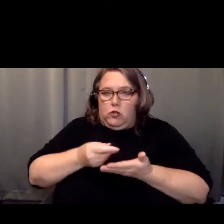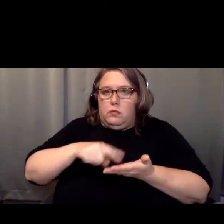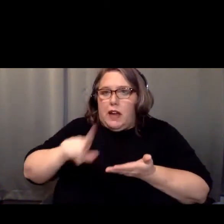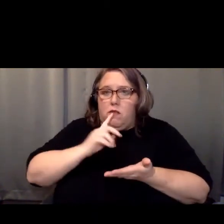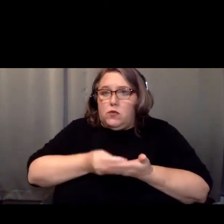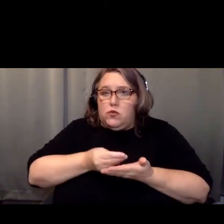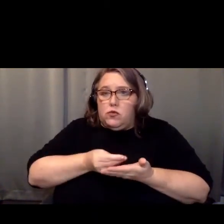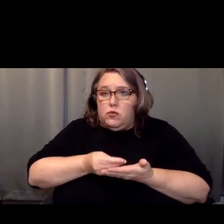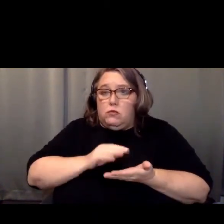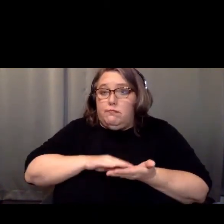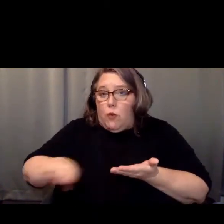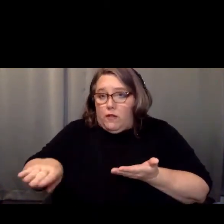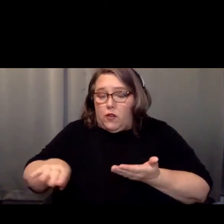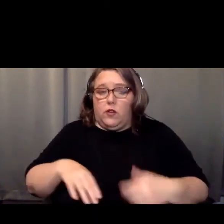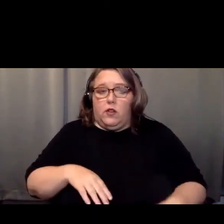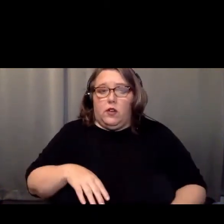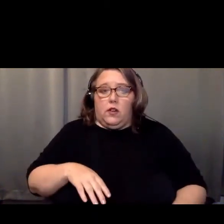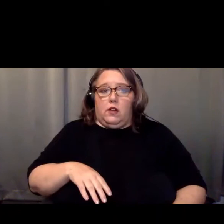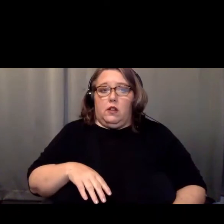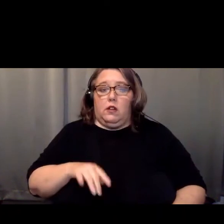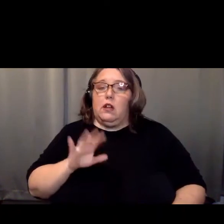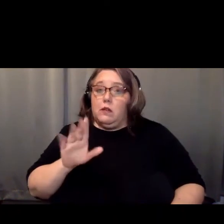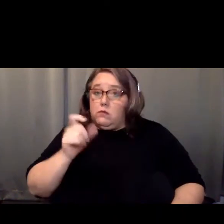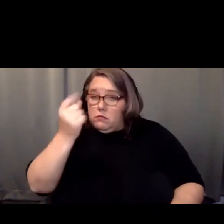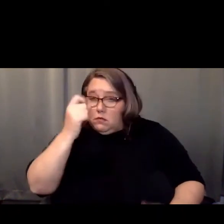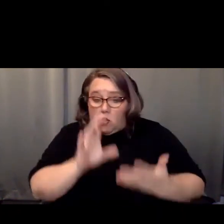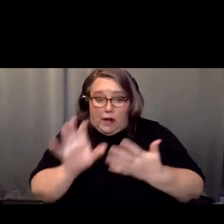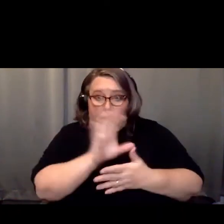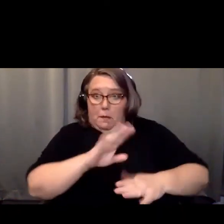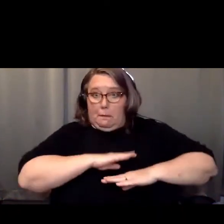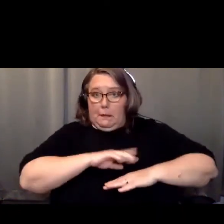So, if you meet certain criteria, you can apply to have